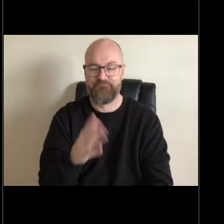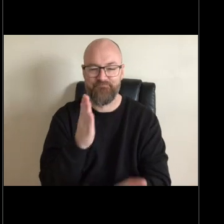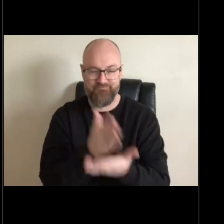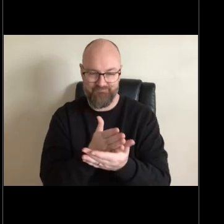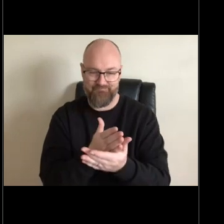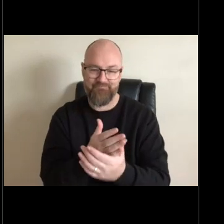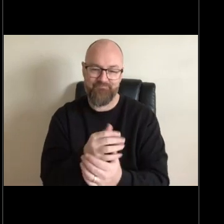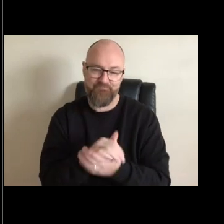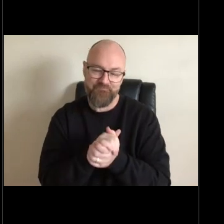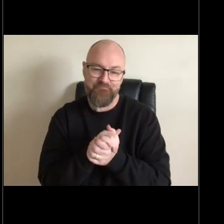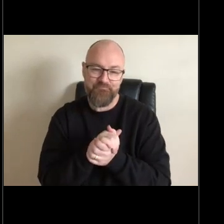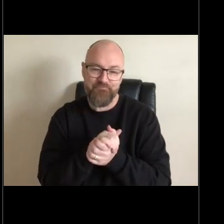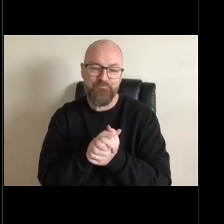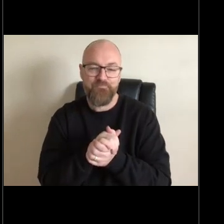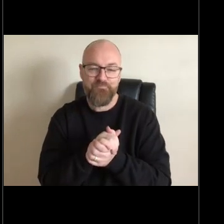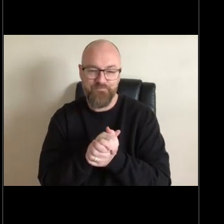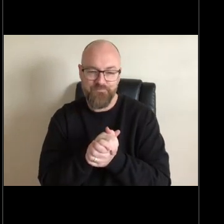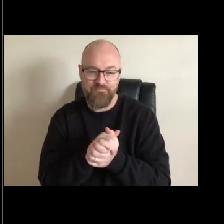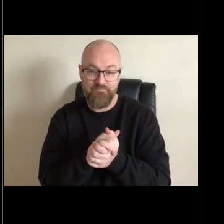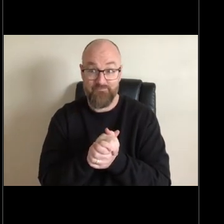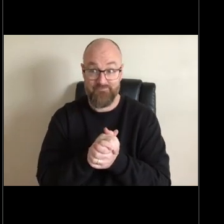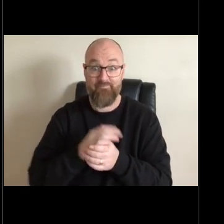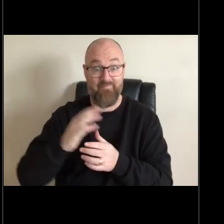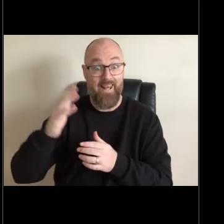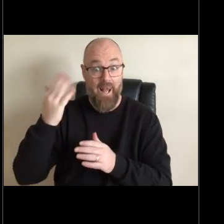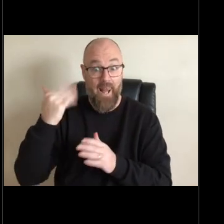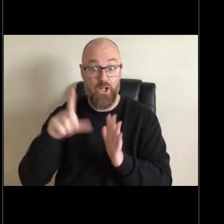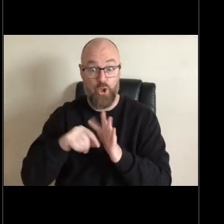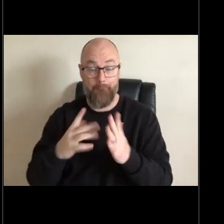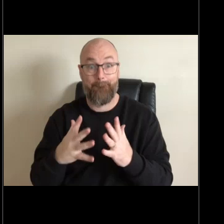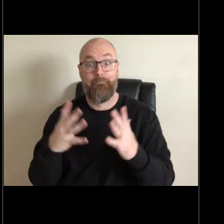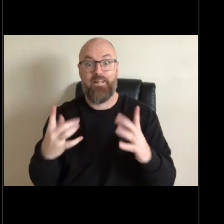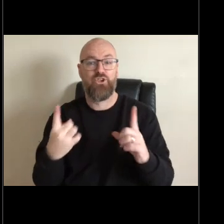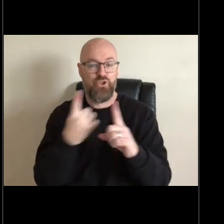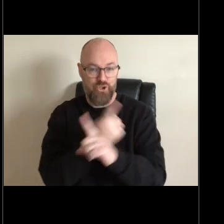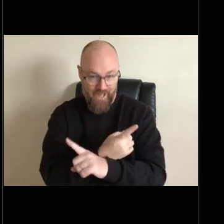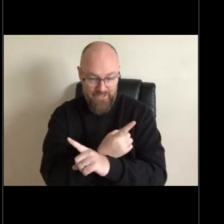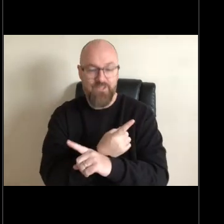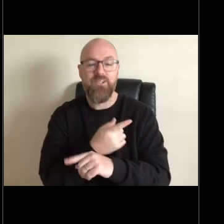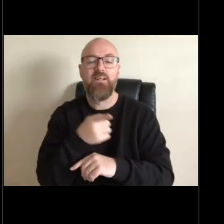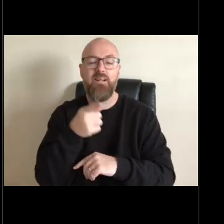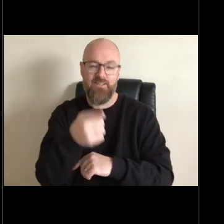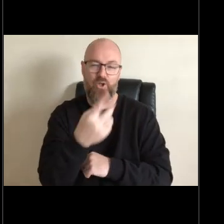um the last big changes to the parenting sections of the Act were in 2006 and when